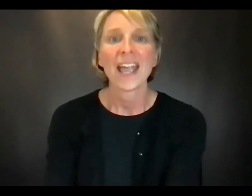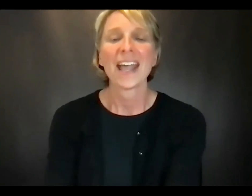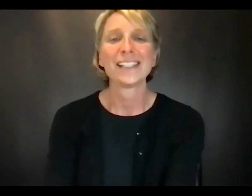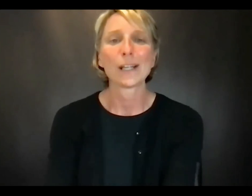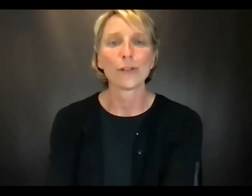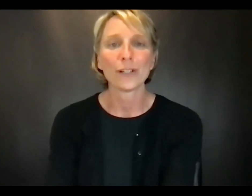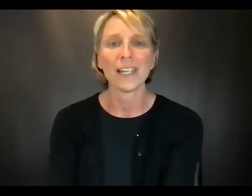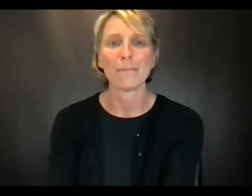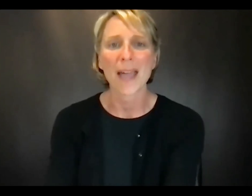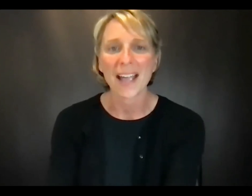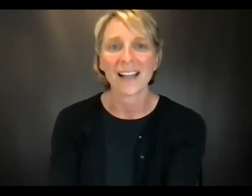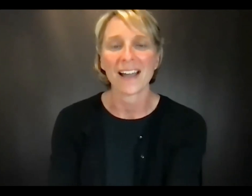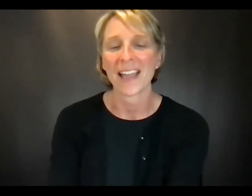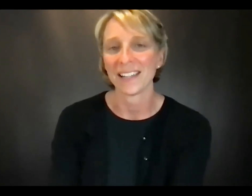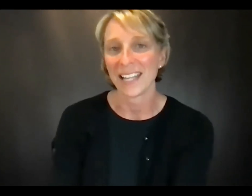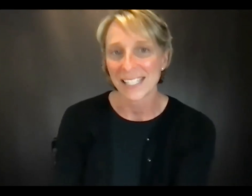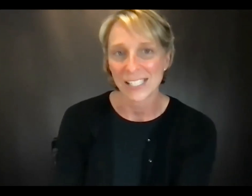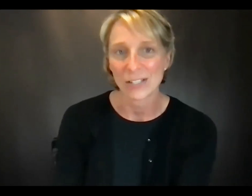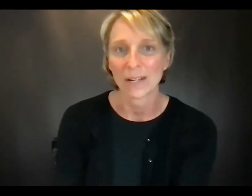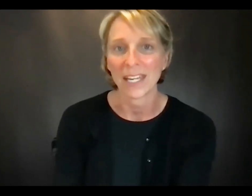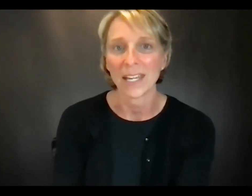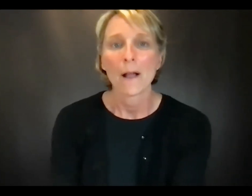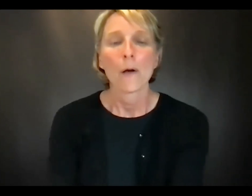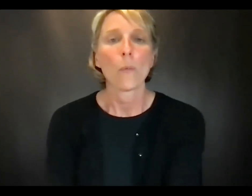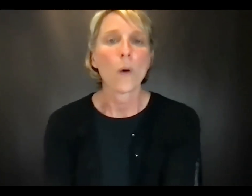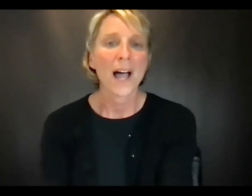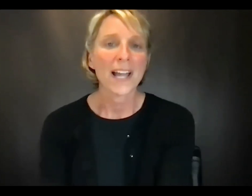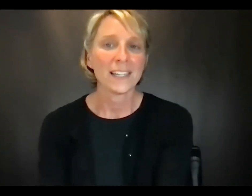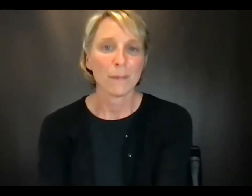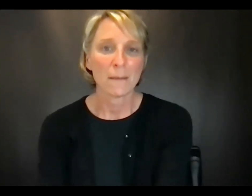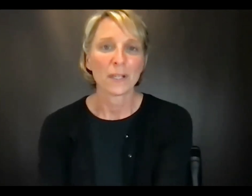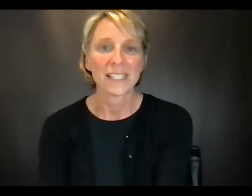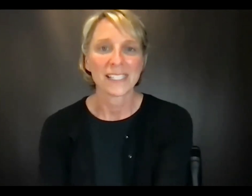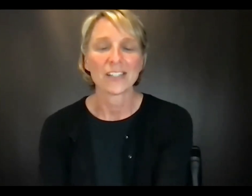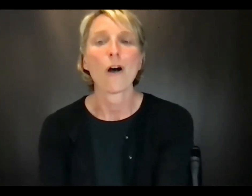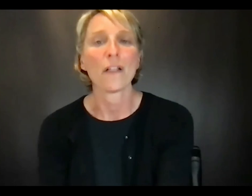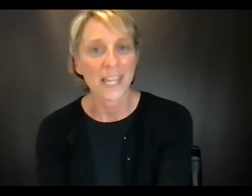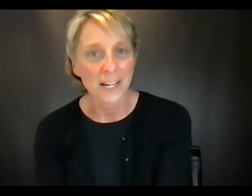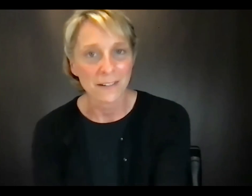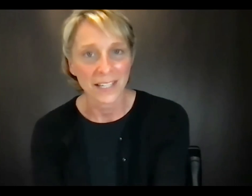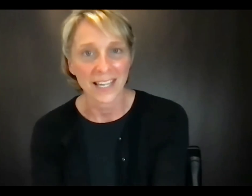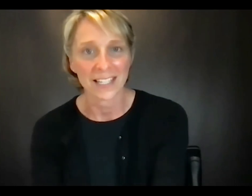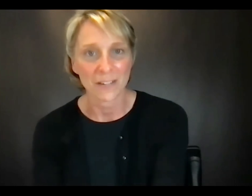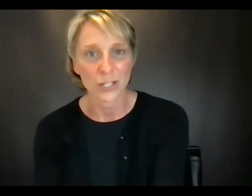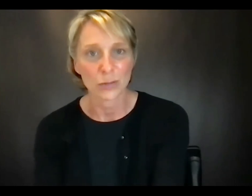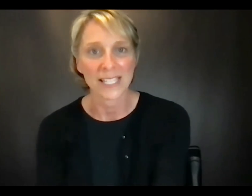And so looking back at history, why did people listen to all the hearing individuals that